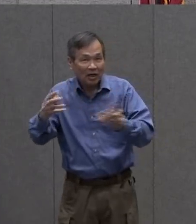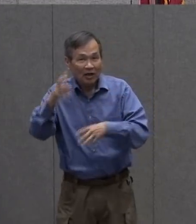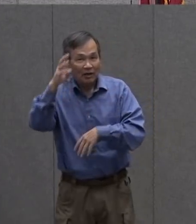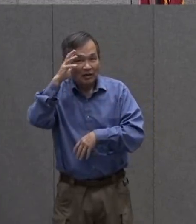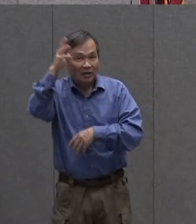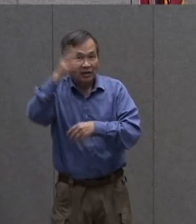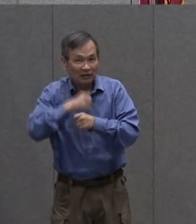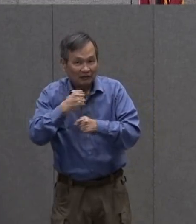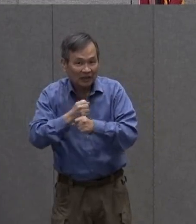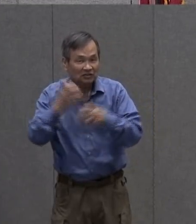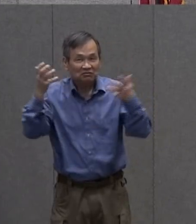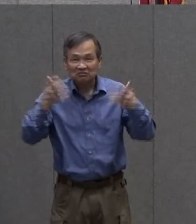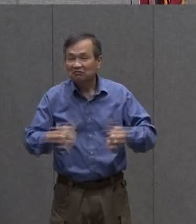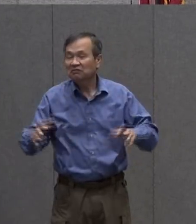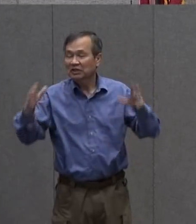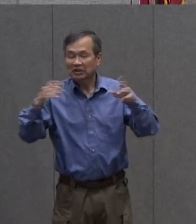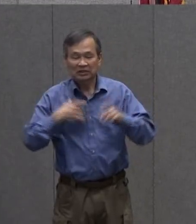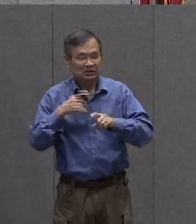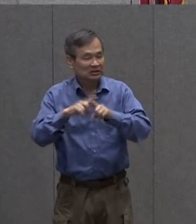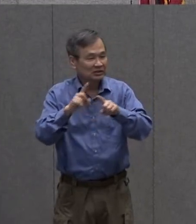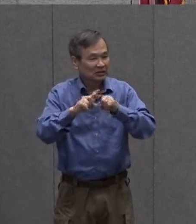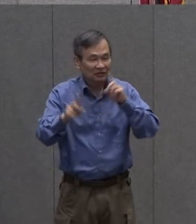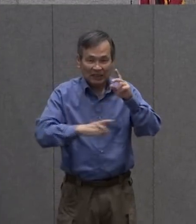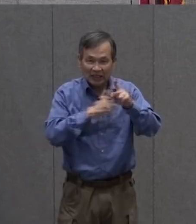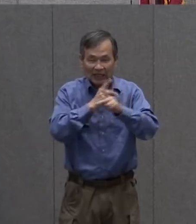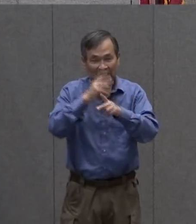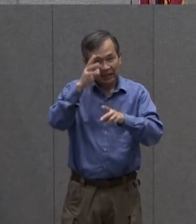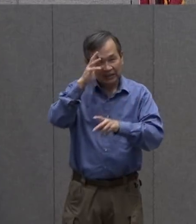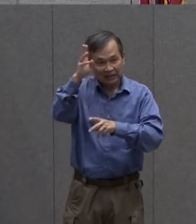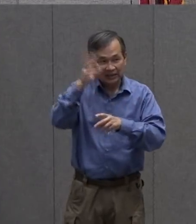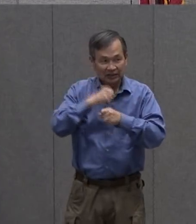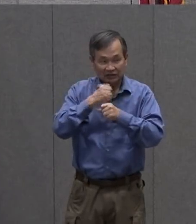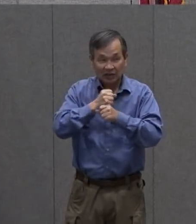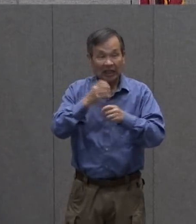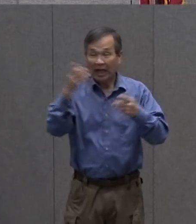ideas for inventions, and then our new question was,